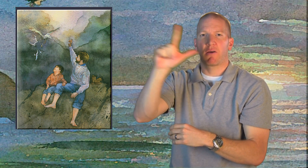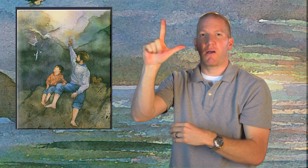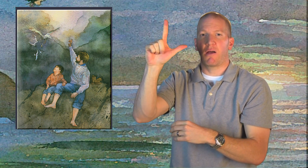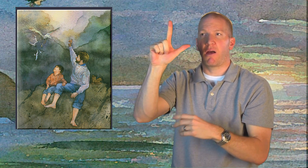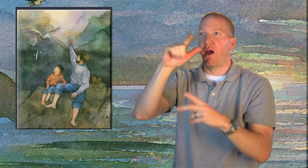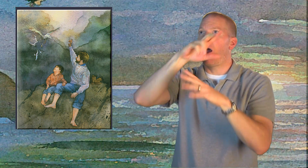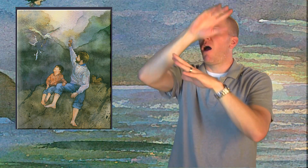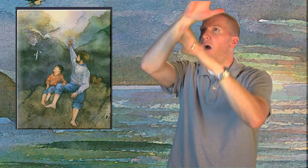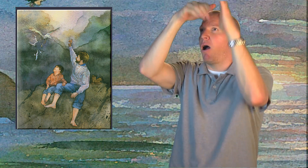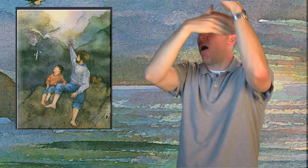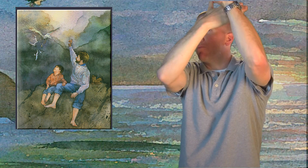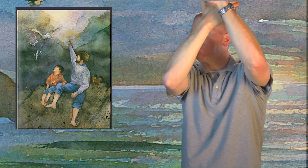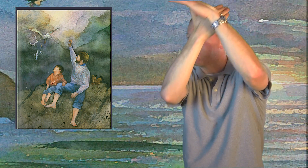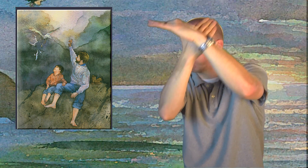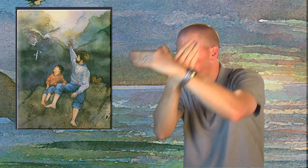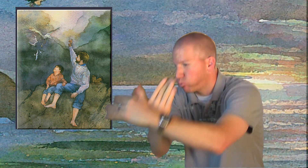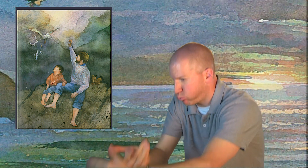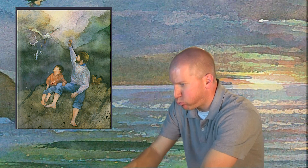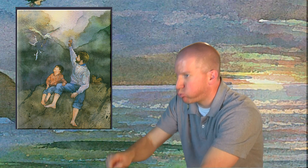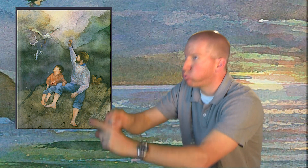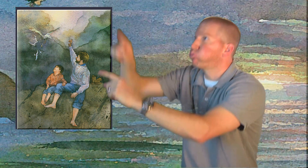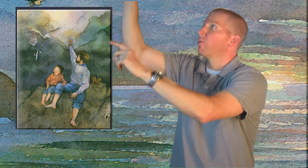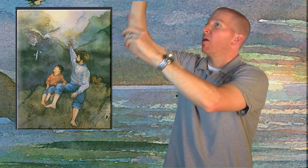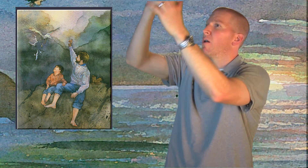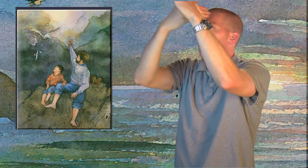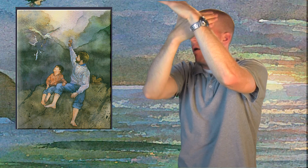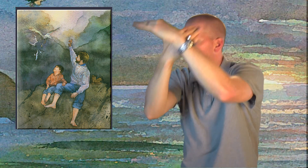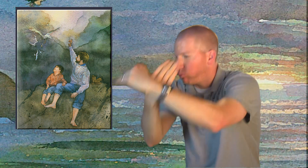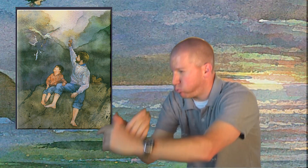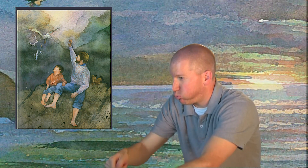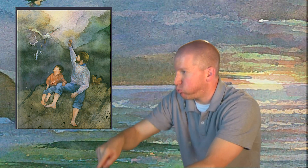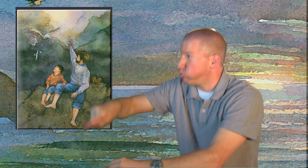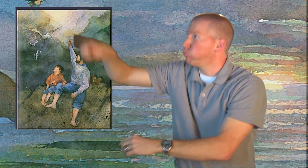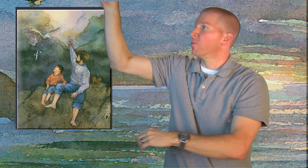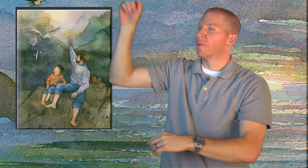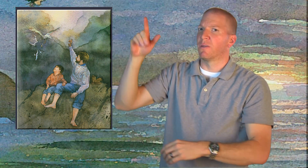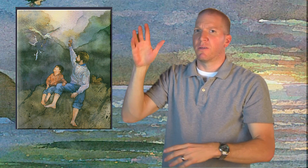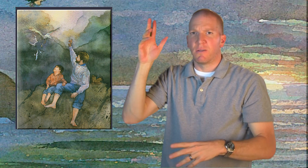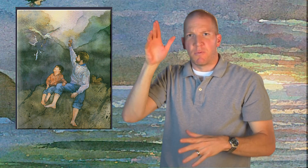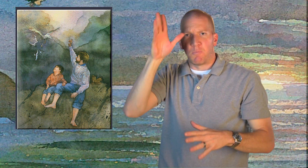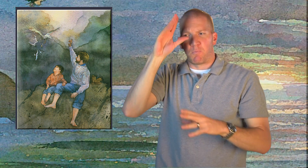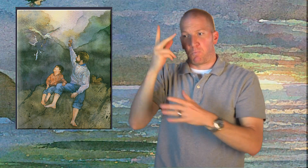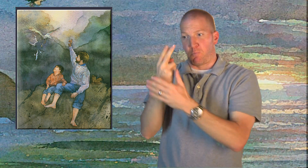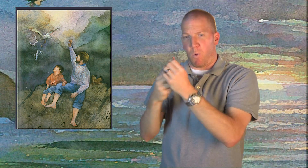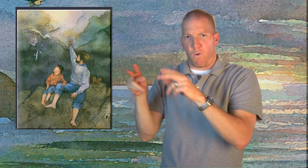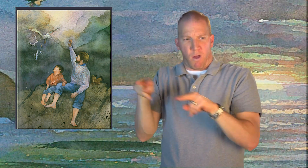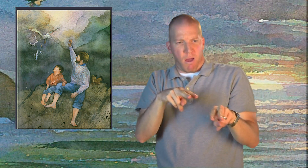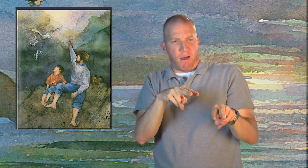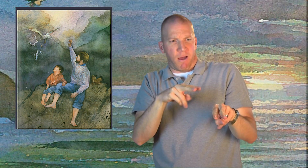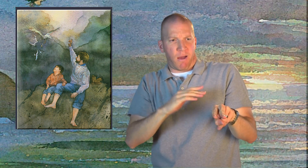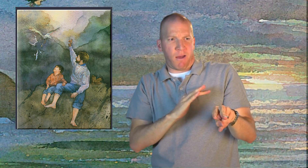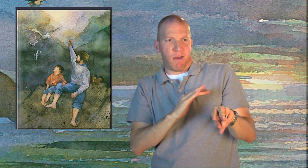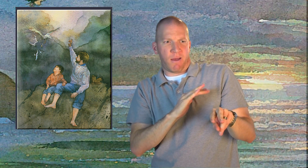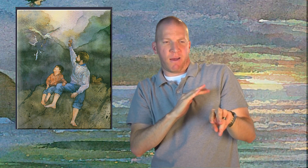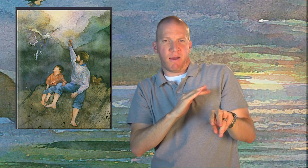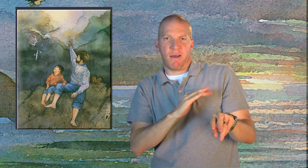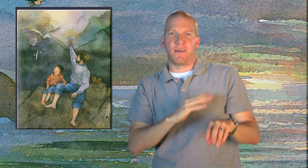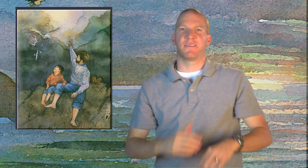I saw a seagull drop a shell onto the rocks. He swooped down and gobbled the insides.